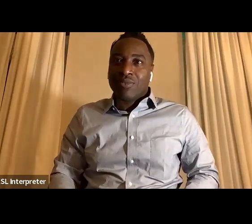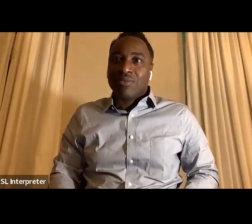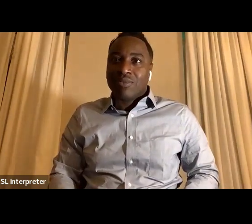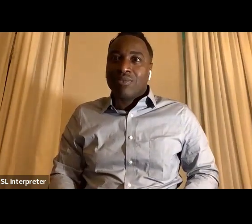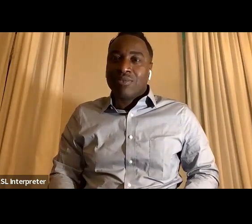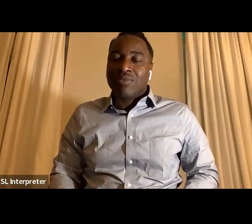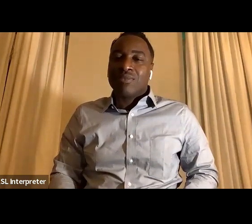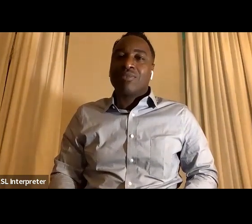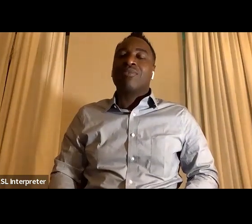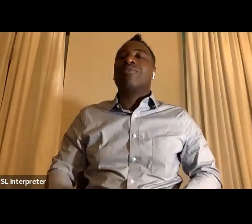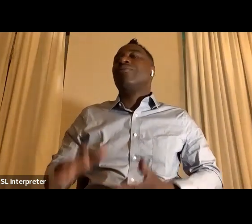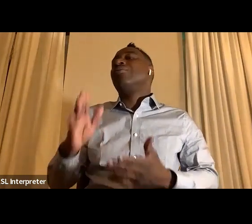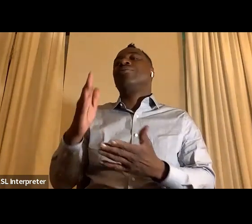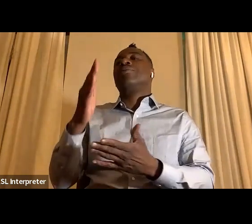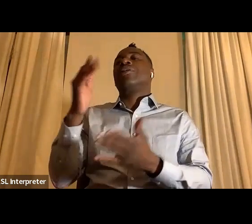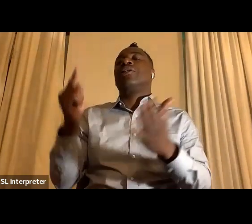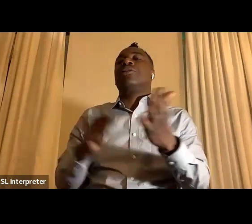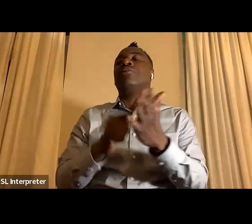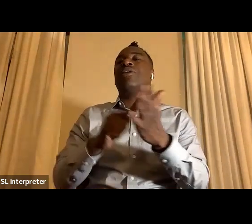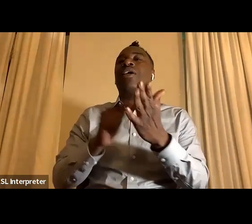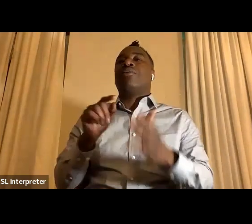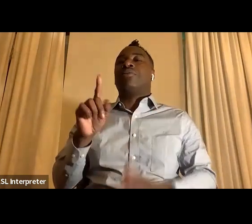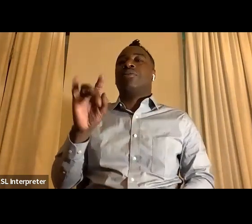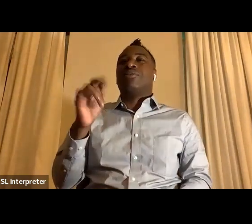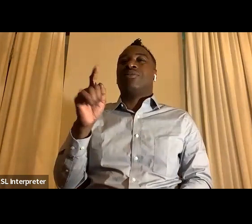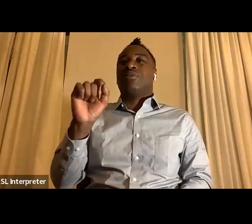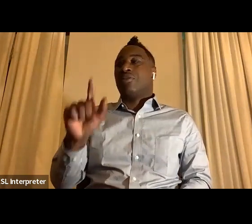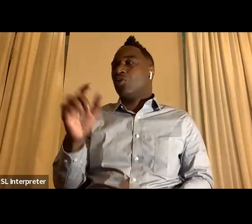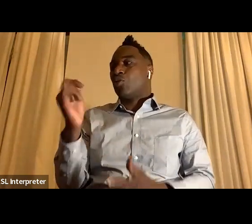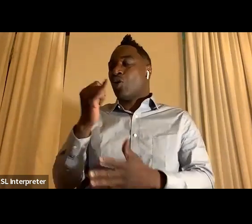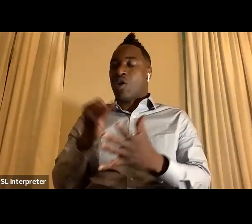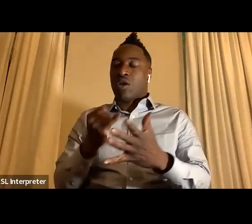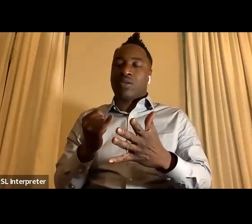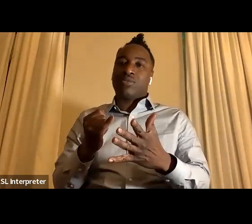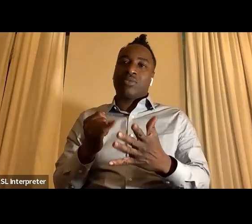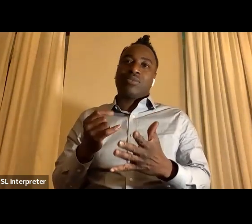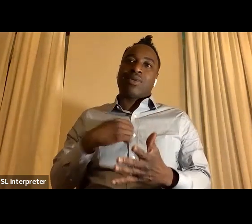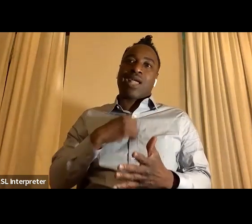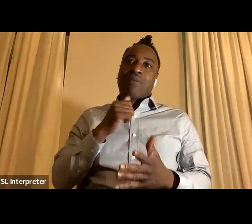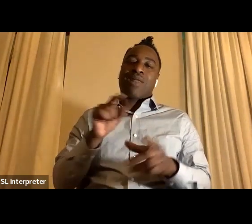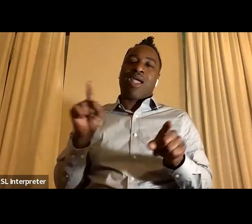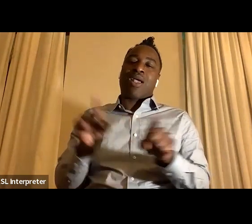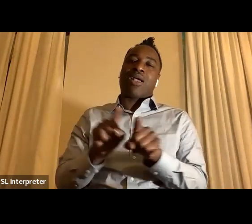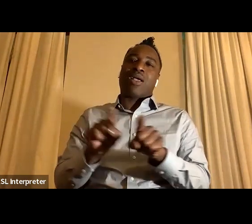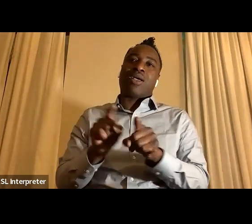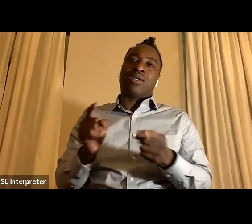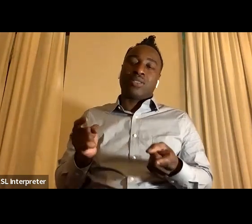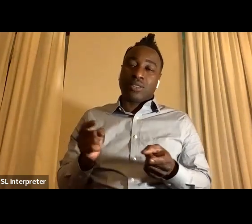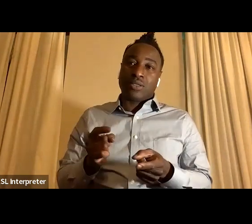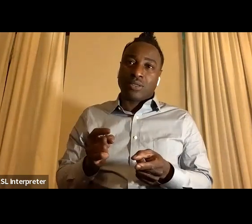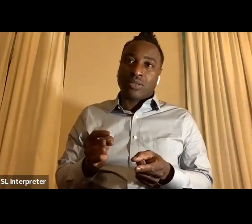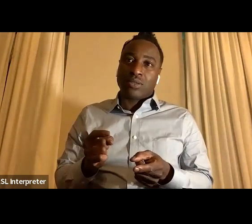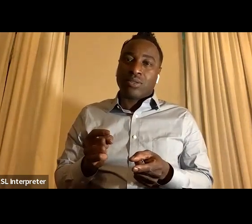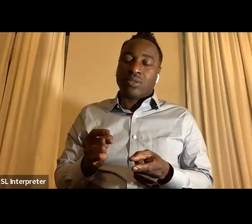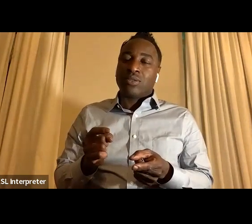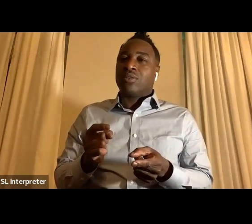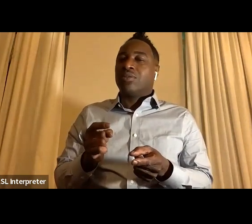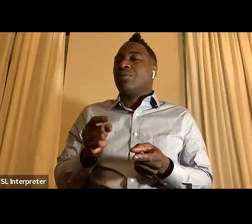where I feel like digital art can't. I'm not as vocal through it, if that makes sense, or I can't get my idea across as much,